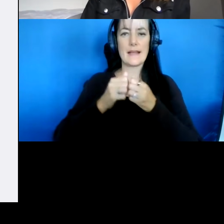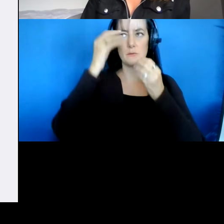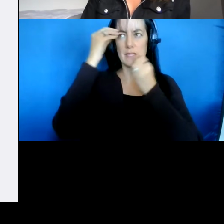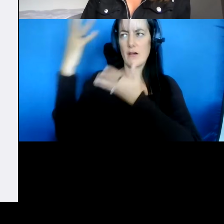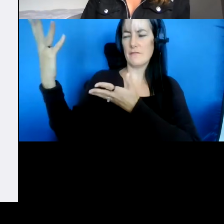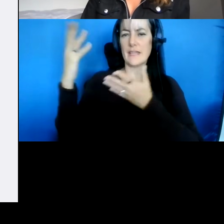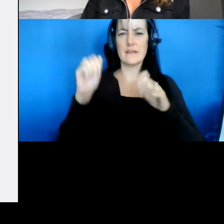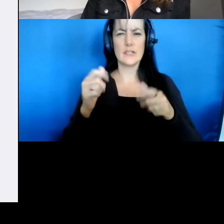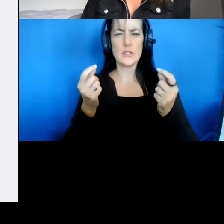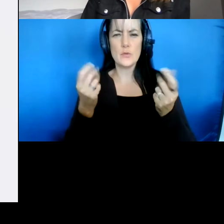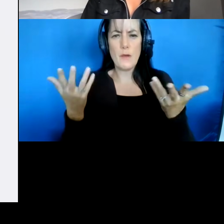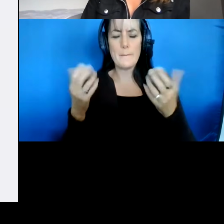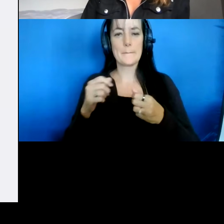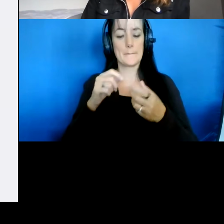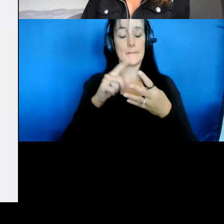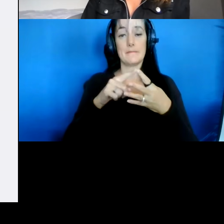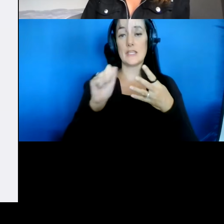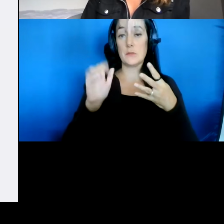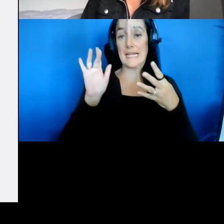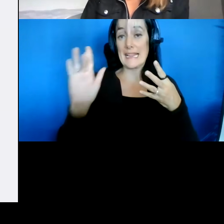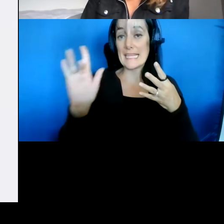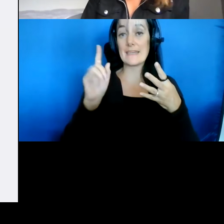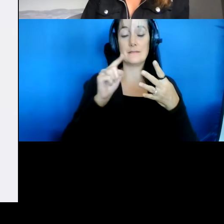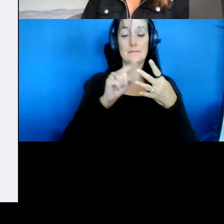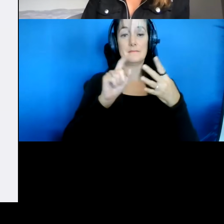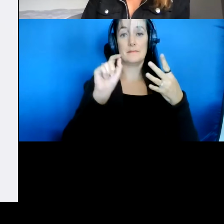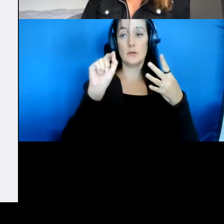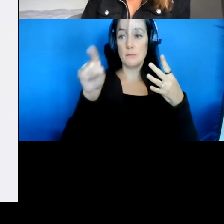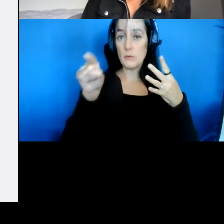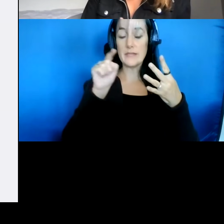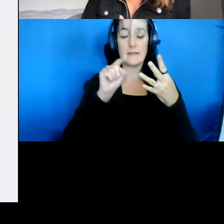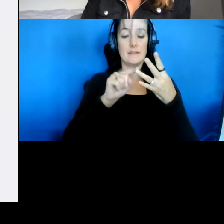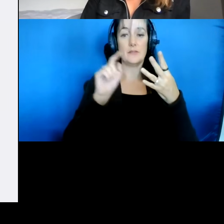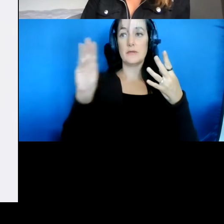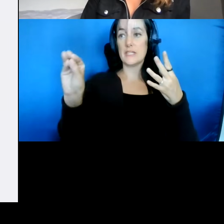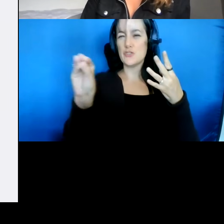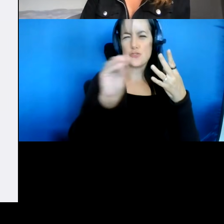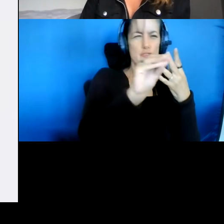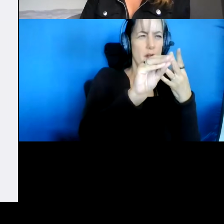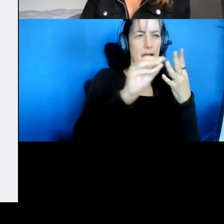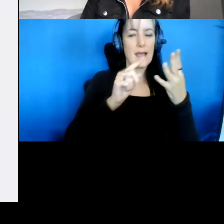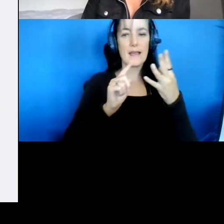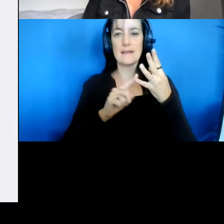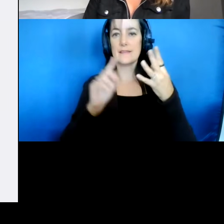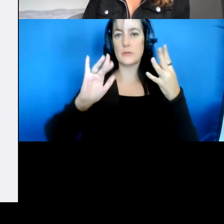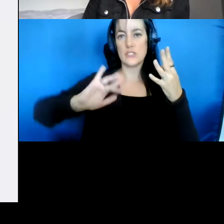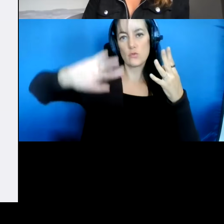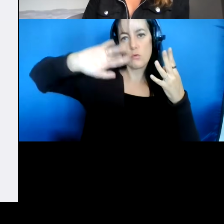you can point, you can drag, you can scroll, you can hover. All of these actions need two